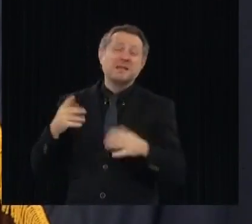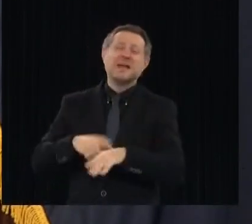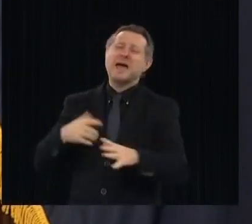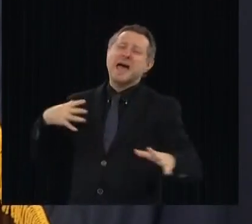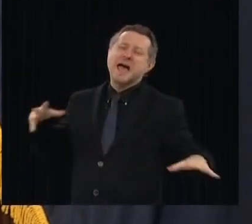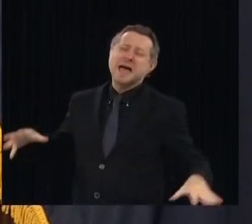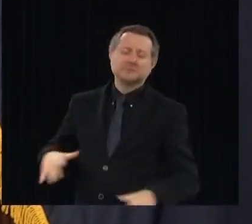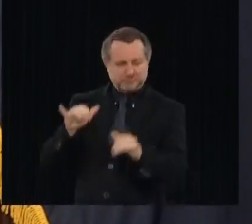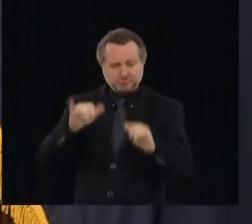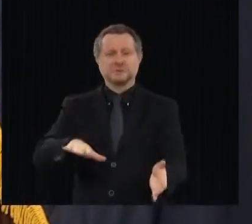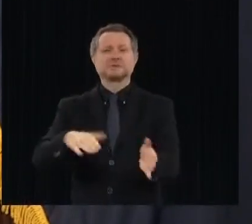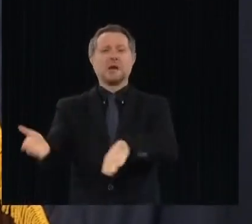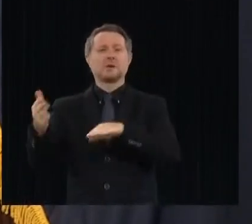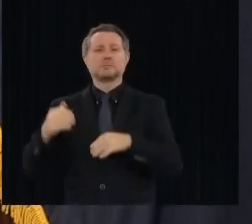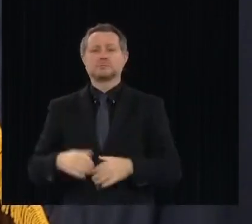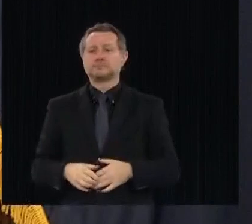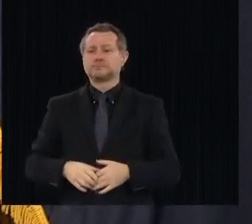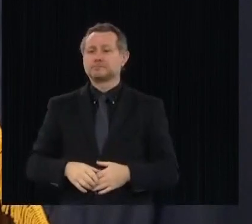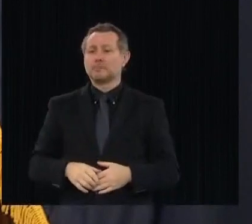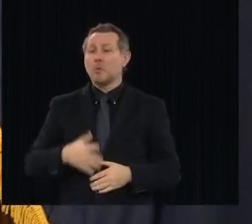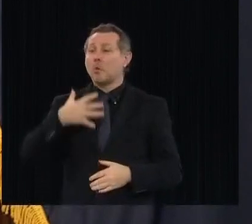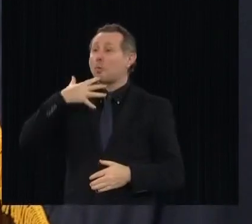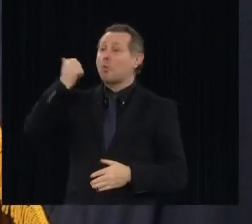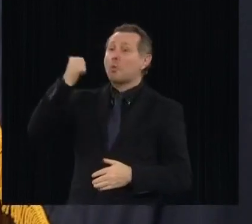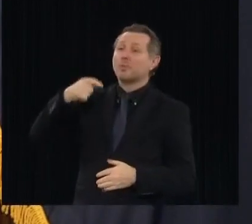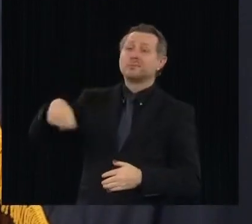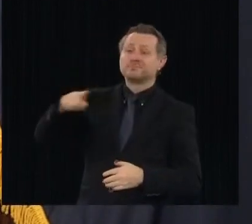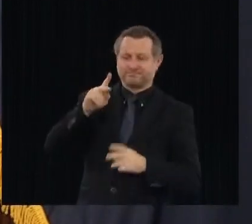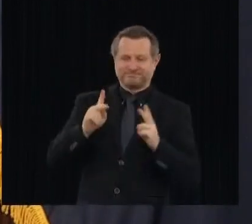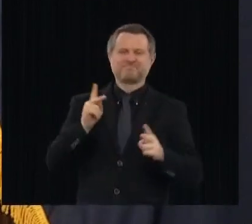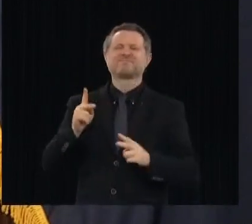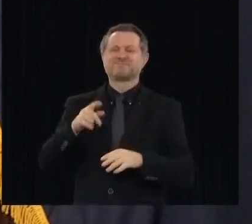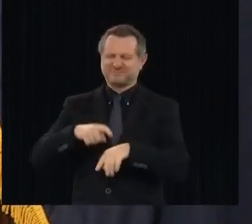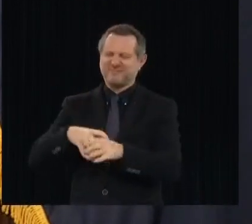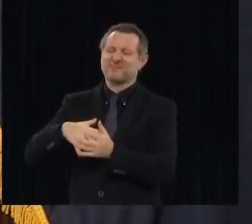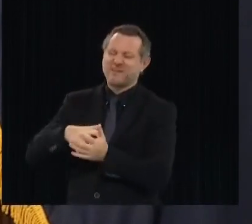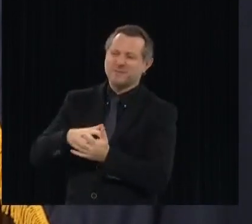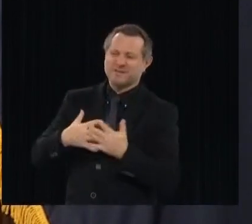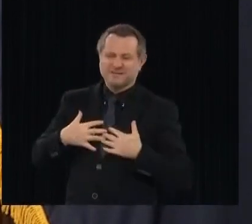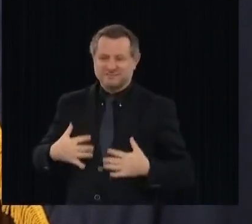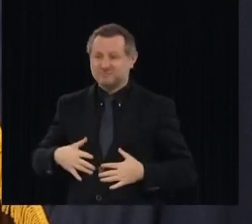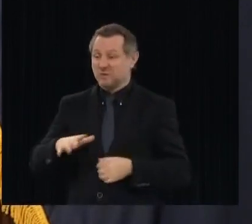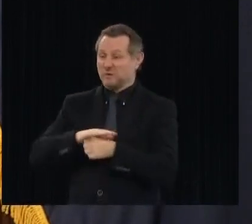ALIVE.